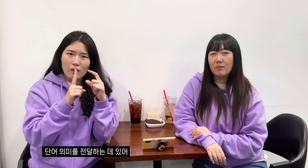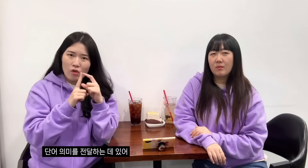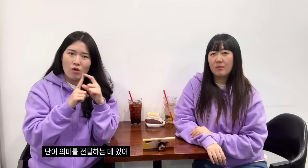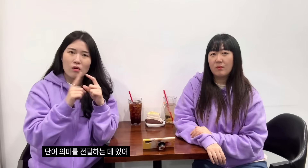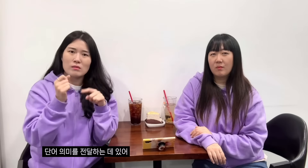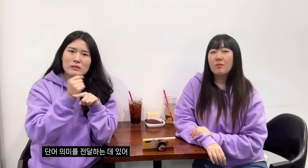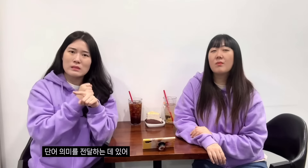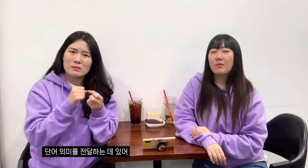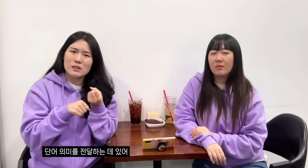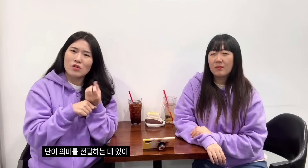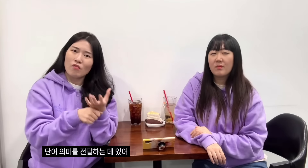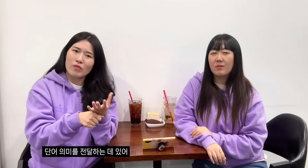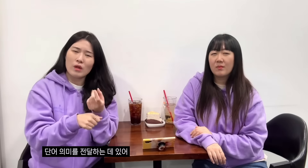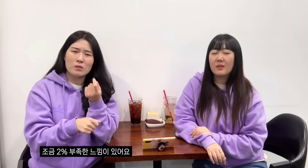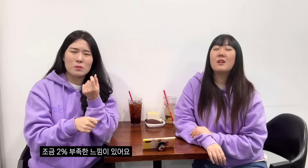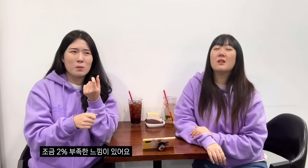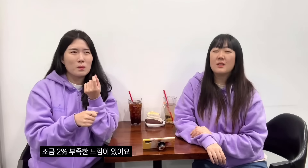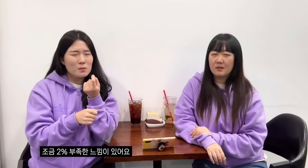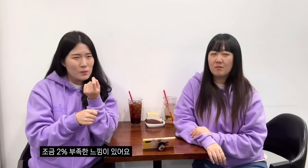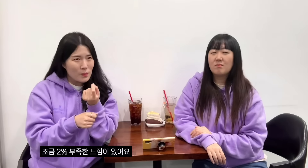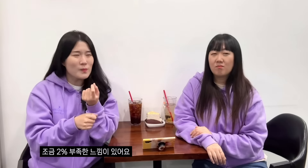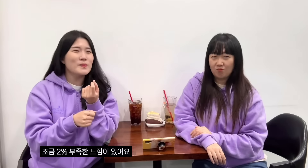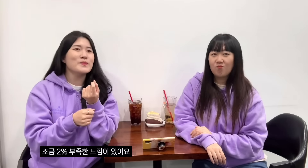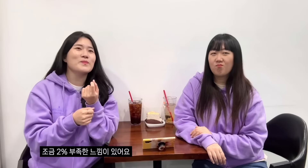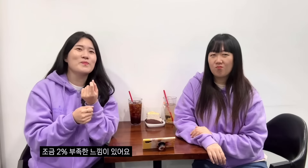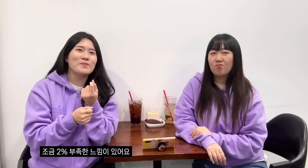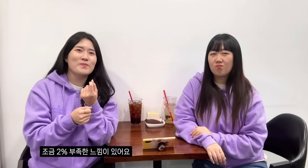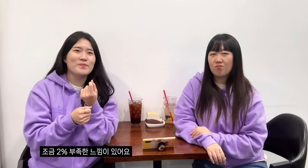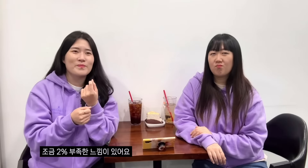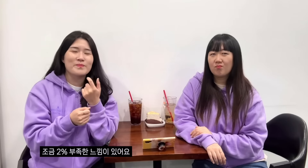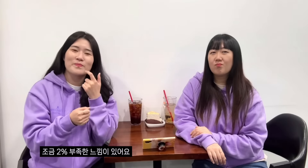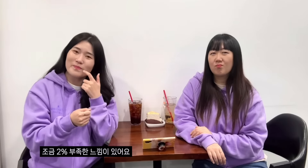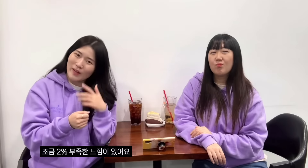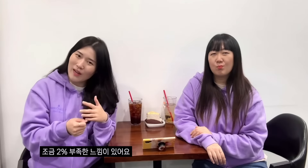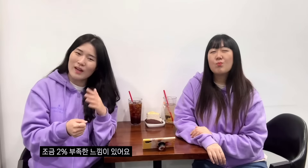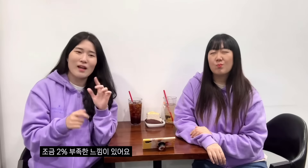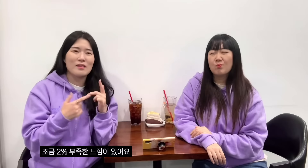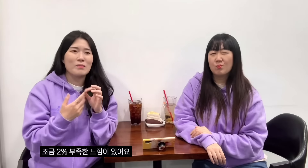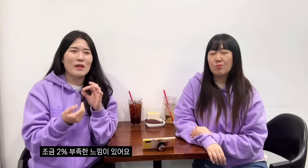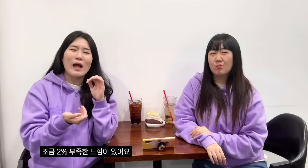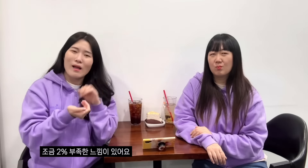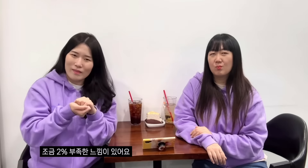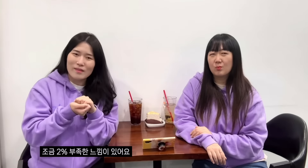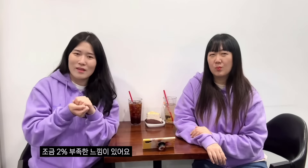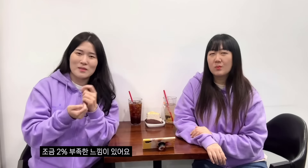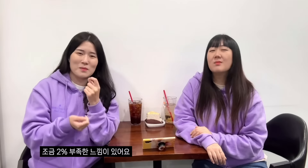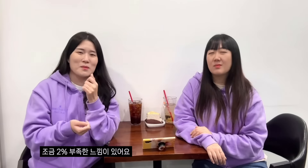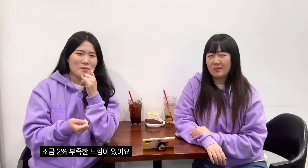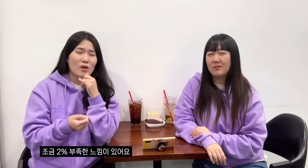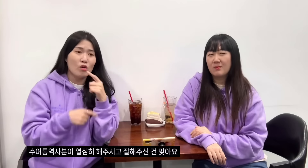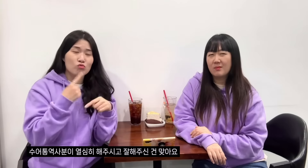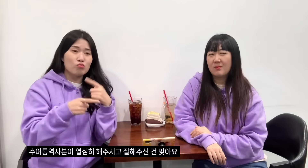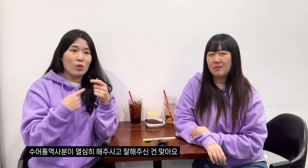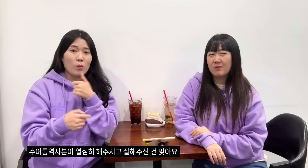there is a feeling that there is a little 2% lack in conveying the meaning of the words.